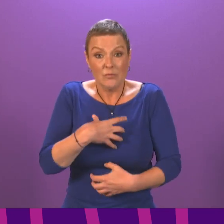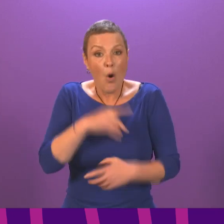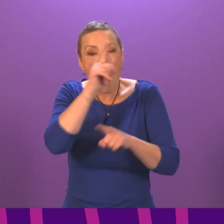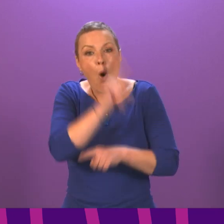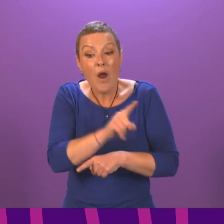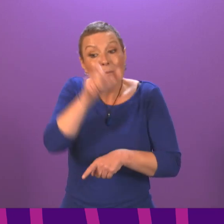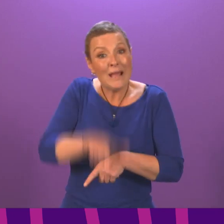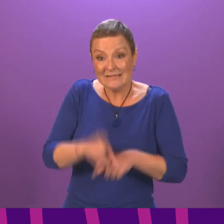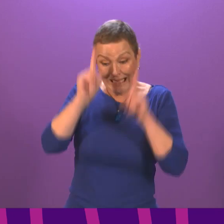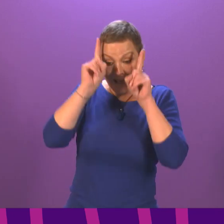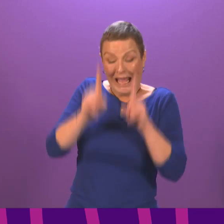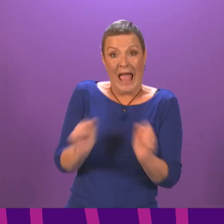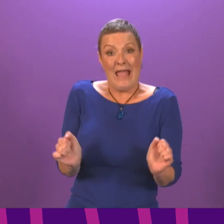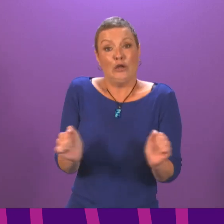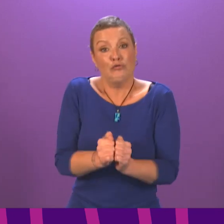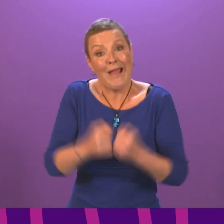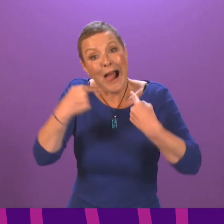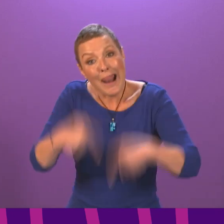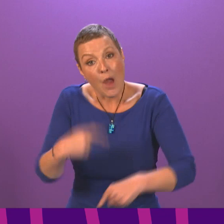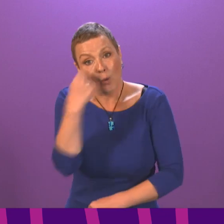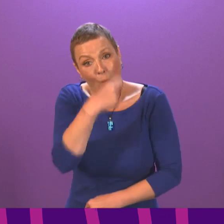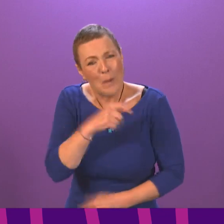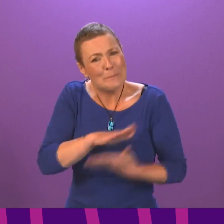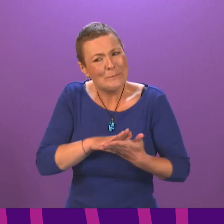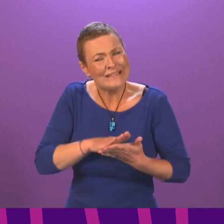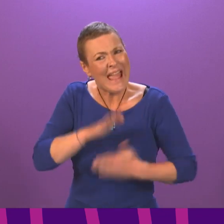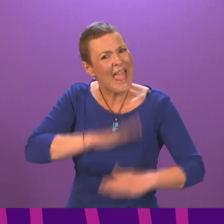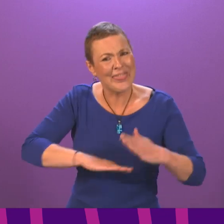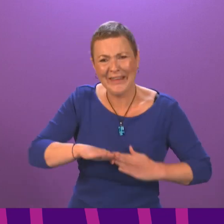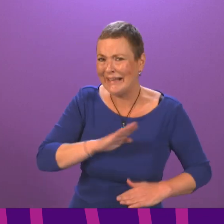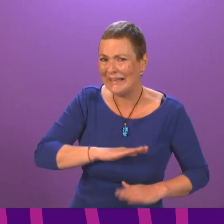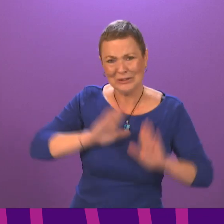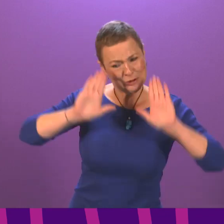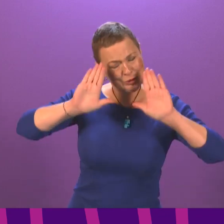not be obtained, it would be ethically wrong to carry it out.